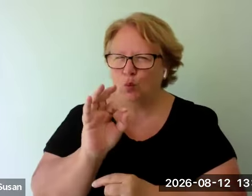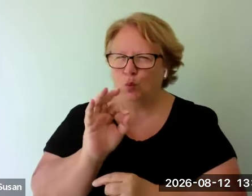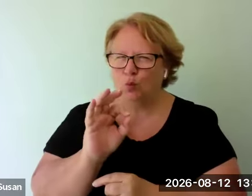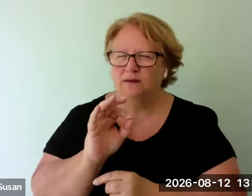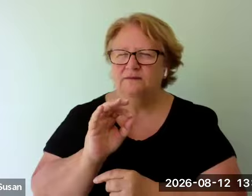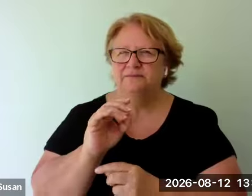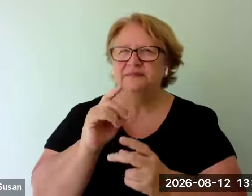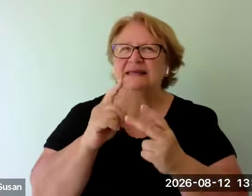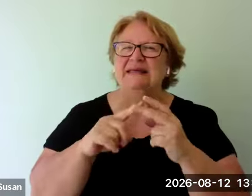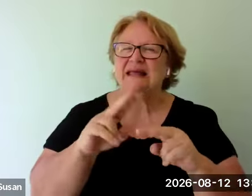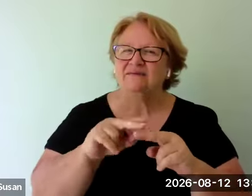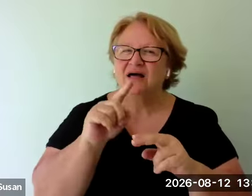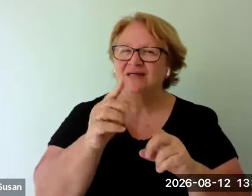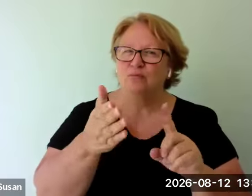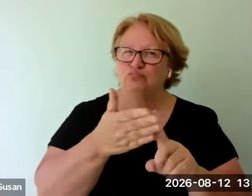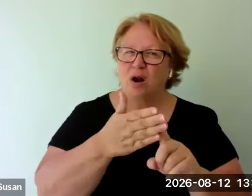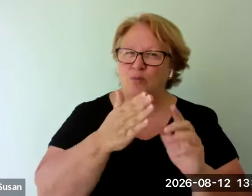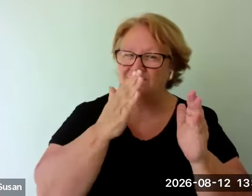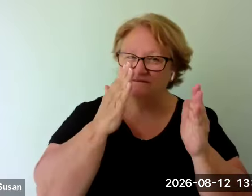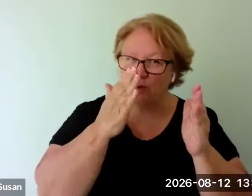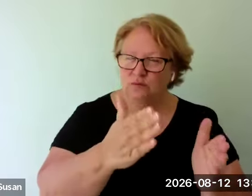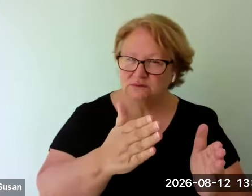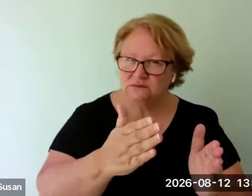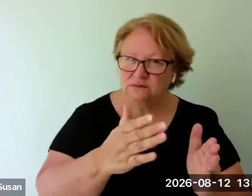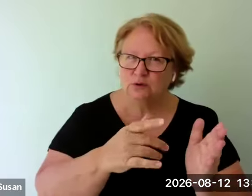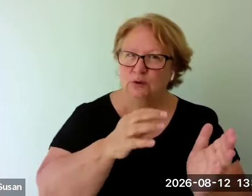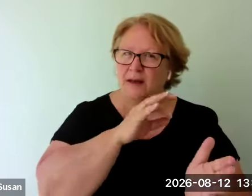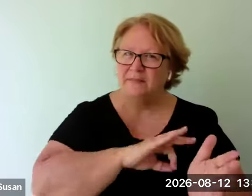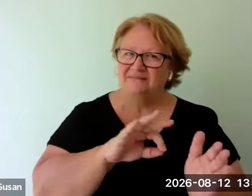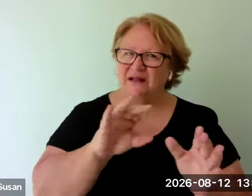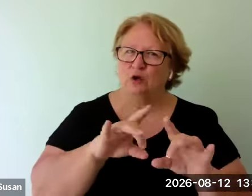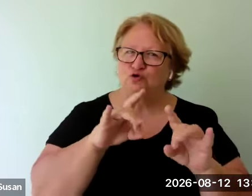element doesn't, in and of itself, necessarily preclude